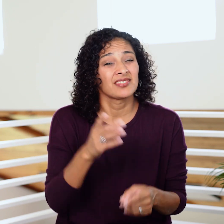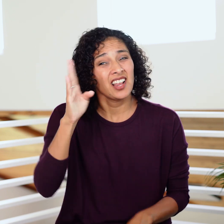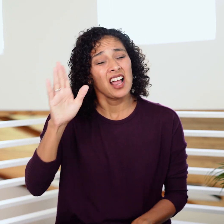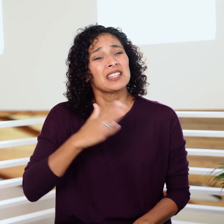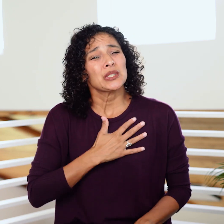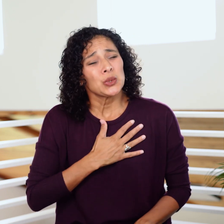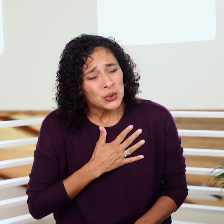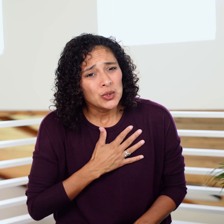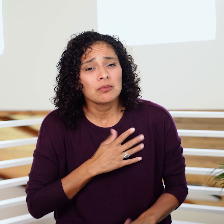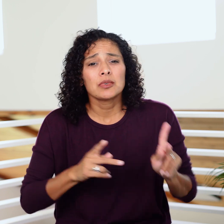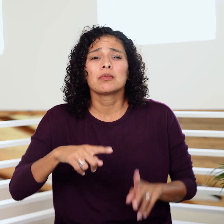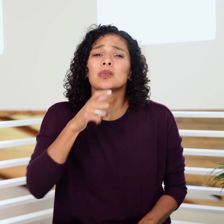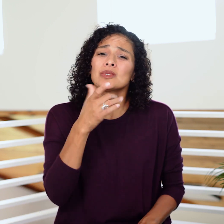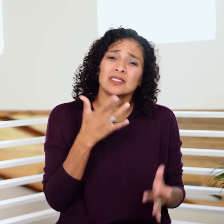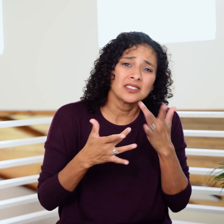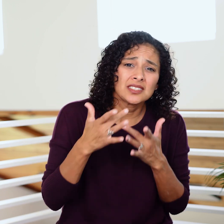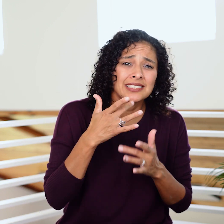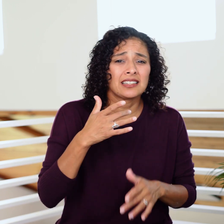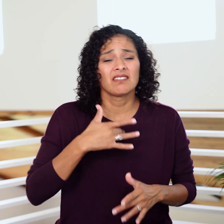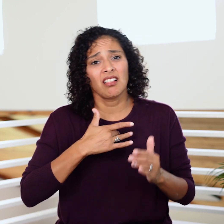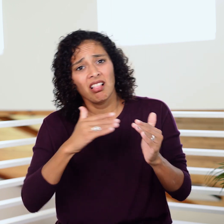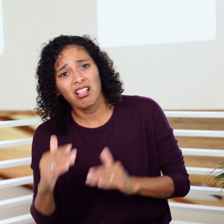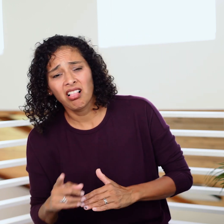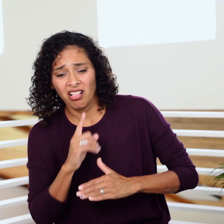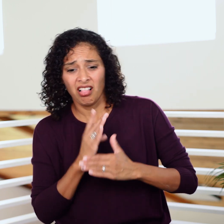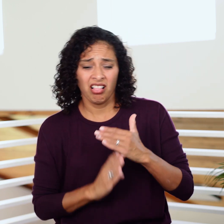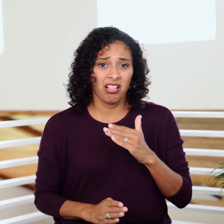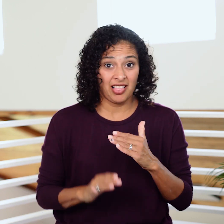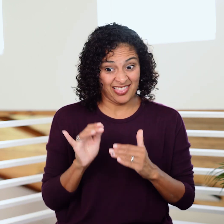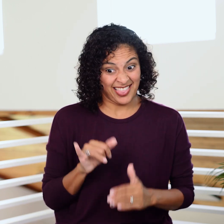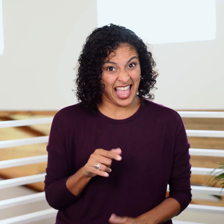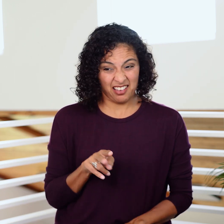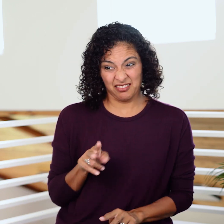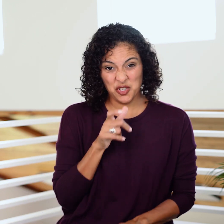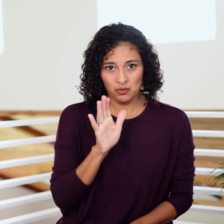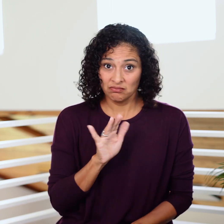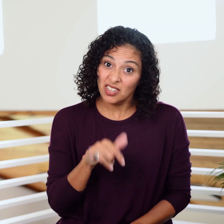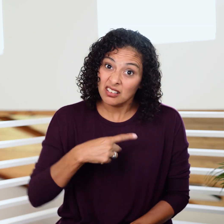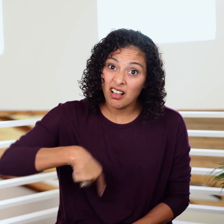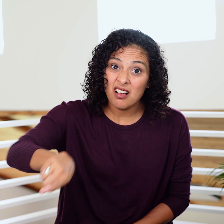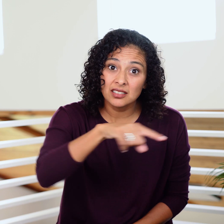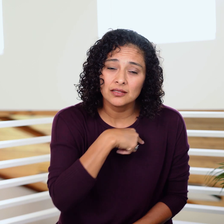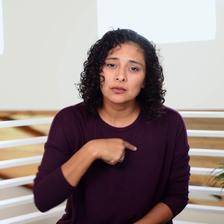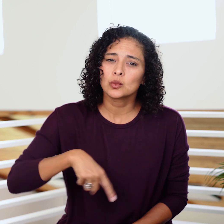He’s endeared to the needy, the lowly—and that’s all of us, really.